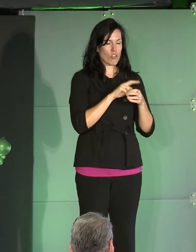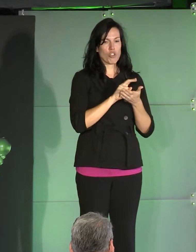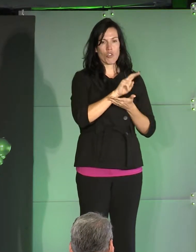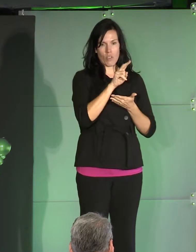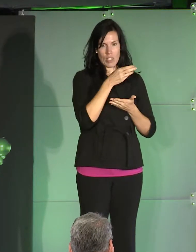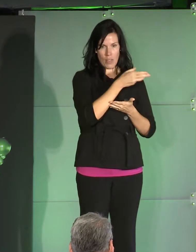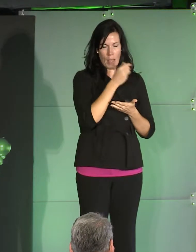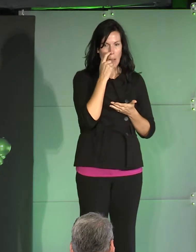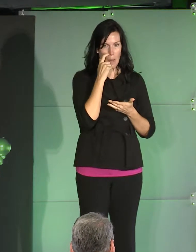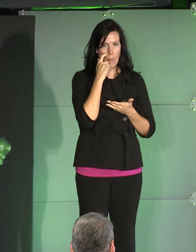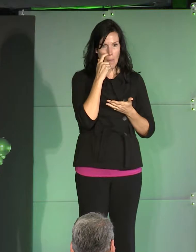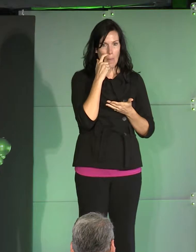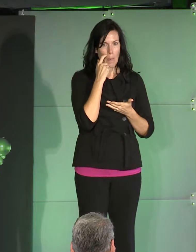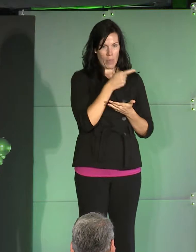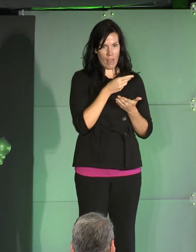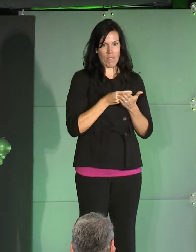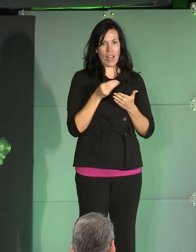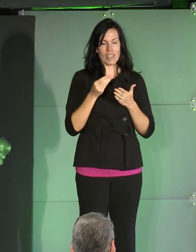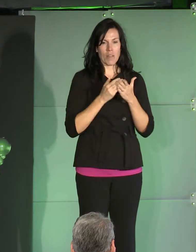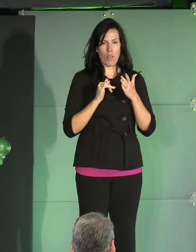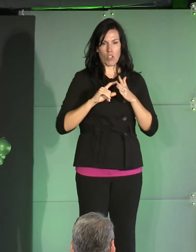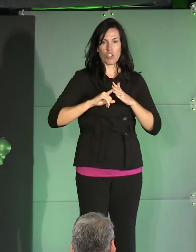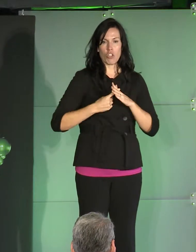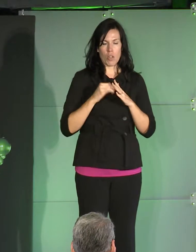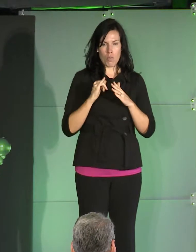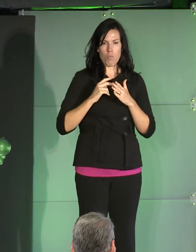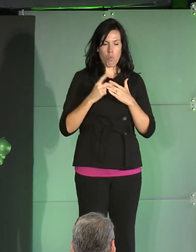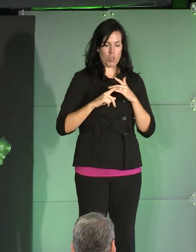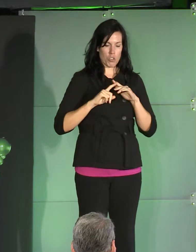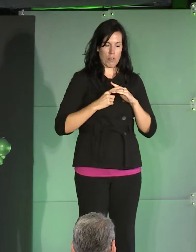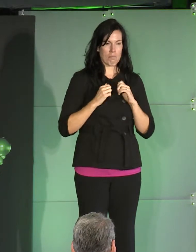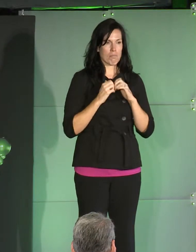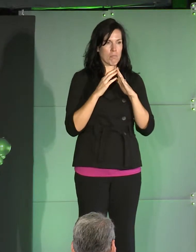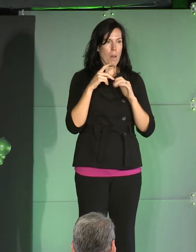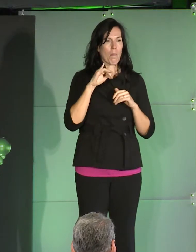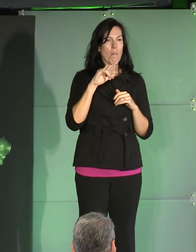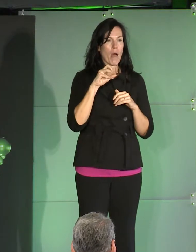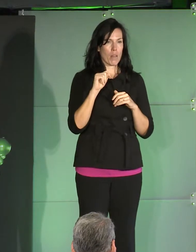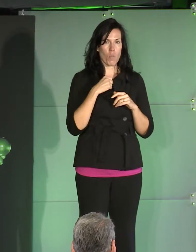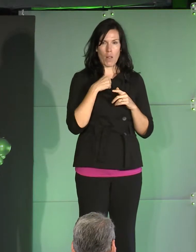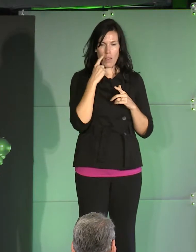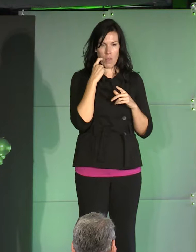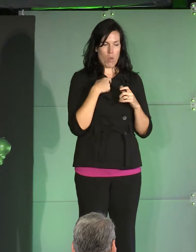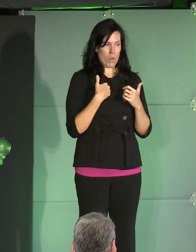who essentially funds some of these pilot programs to get off the ground and get started. So we think that by leveraging our relationship with them,